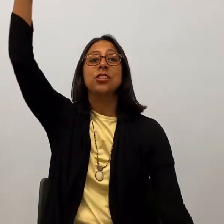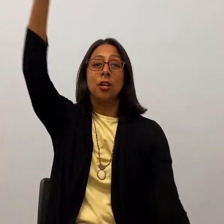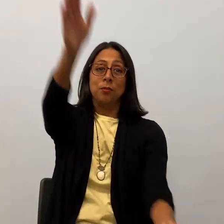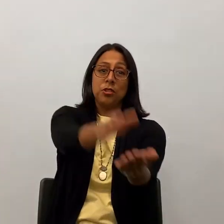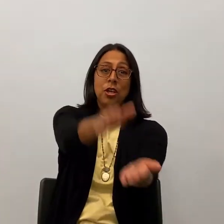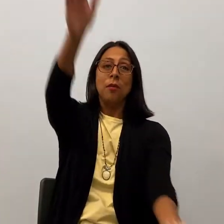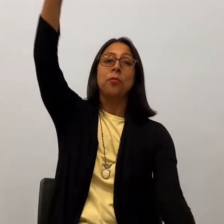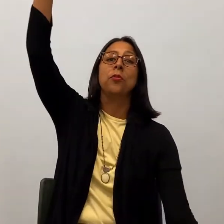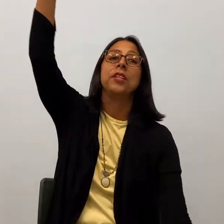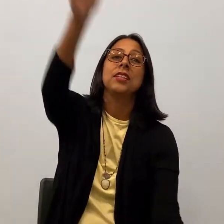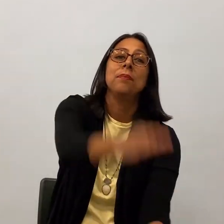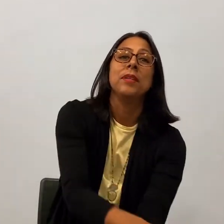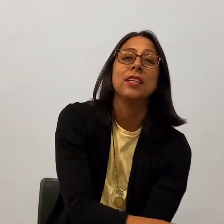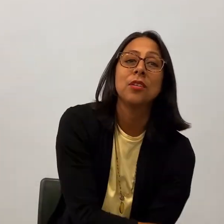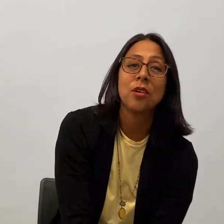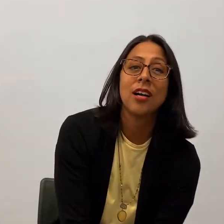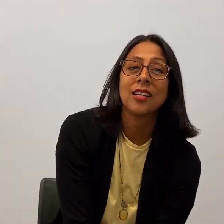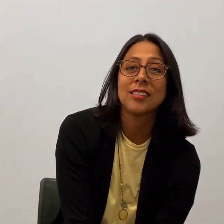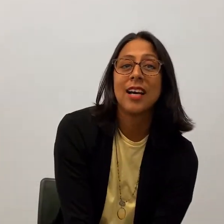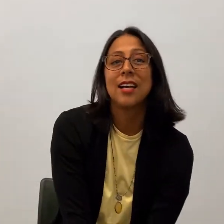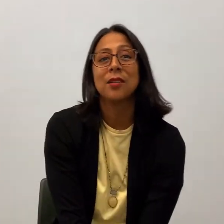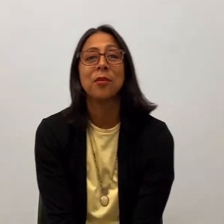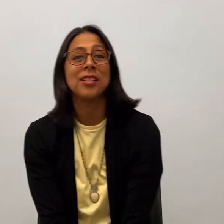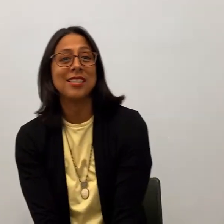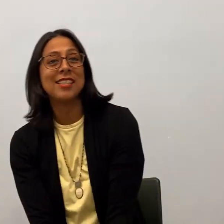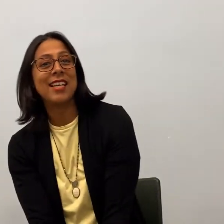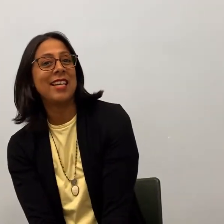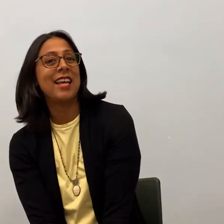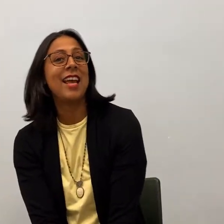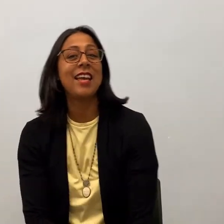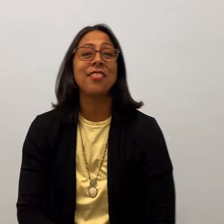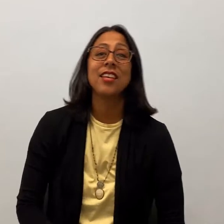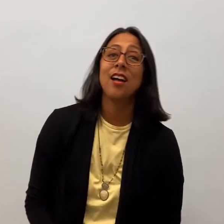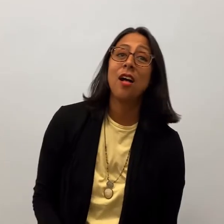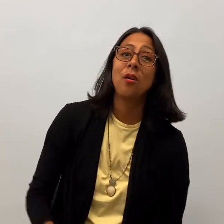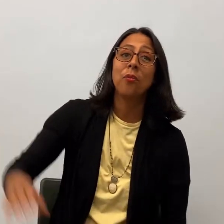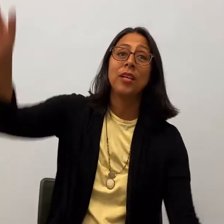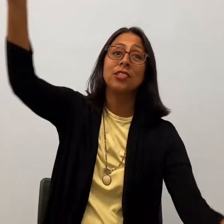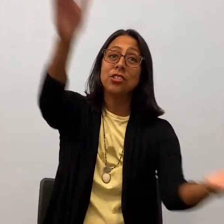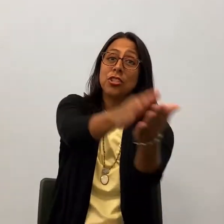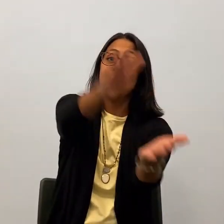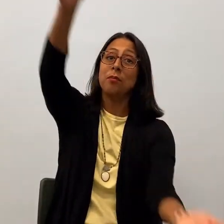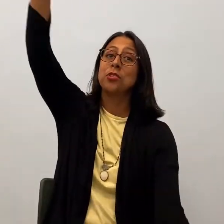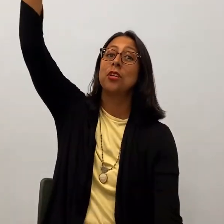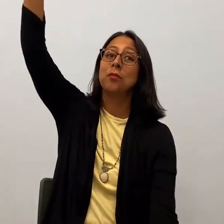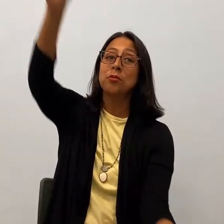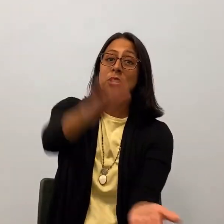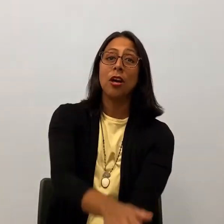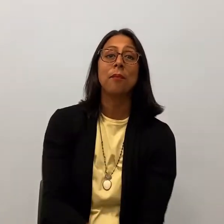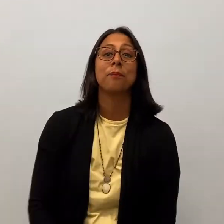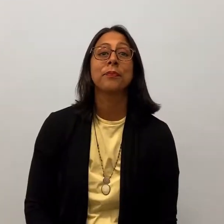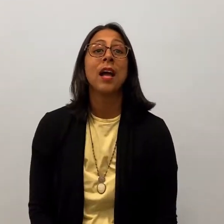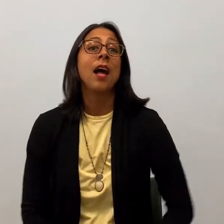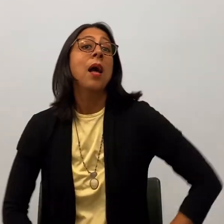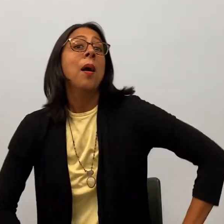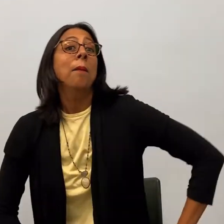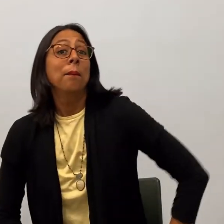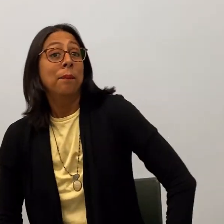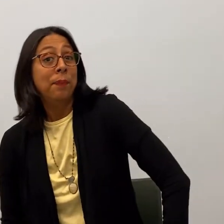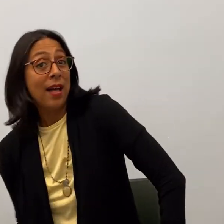Chomp chomp went the big crocodile one day And they all went chomp chomp chomp